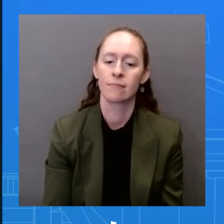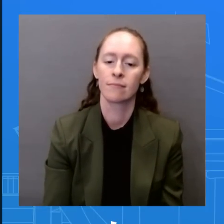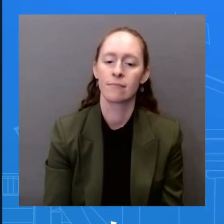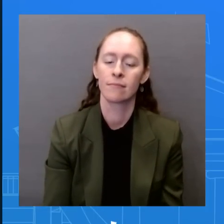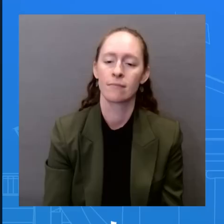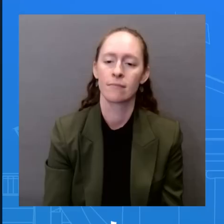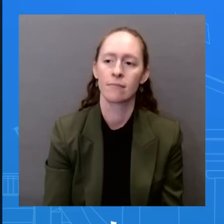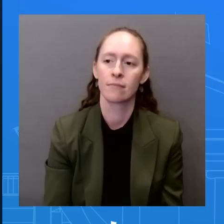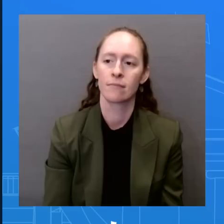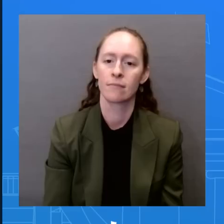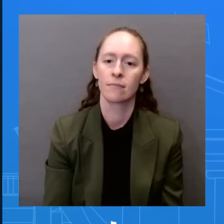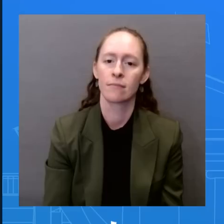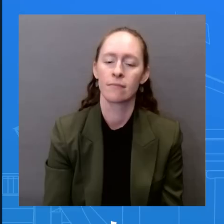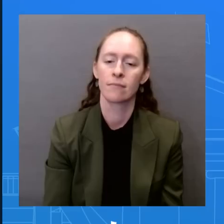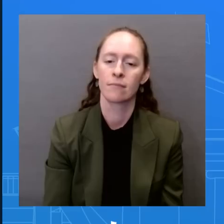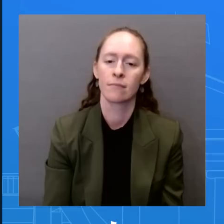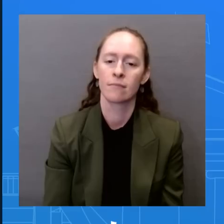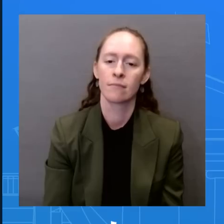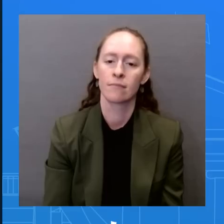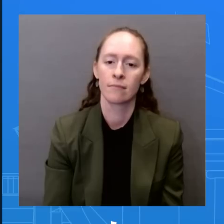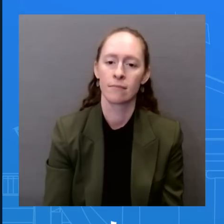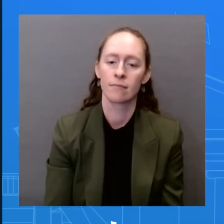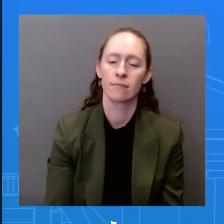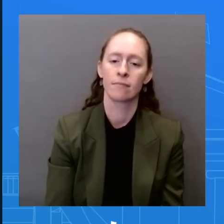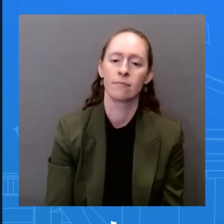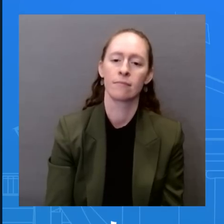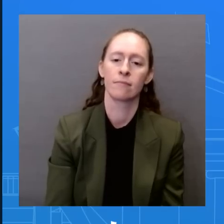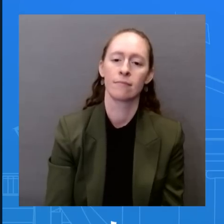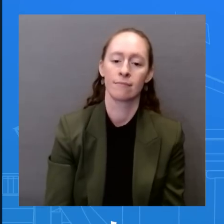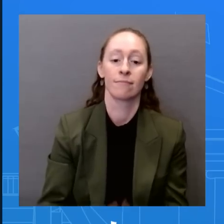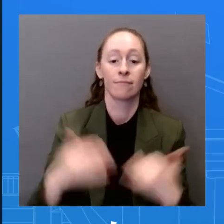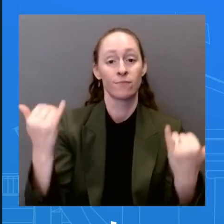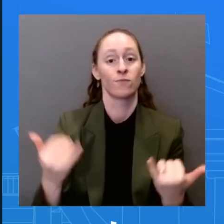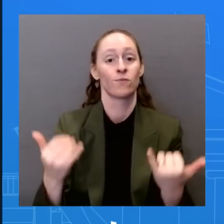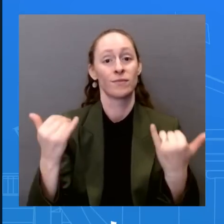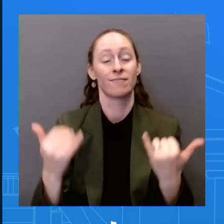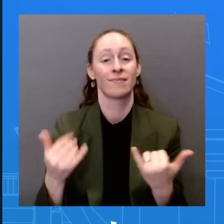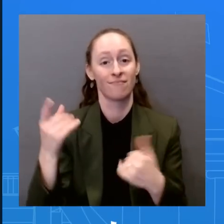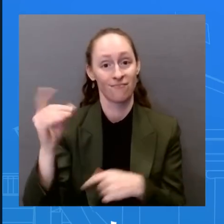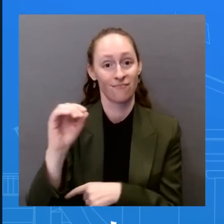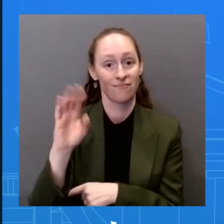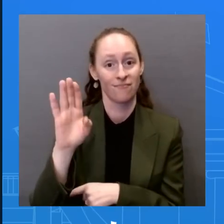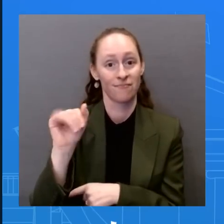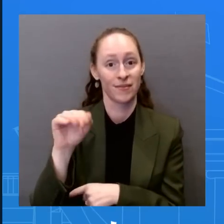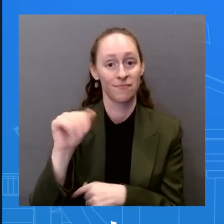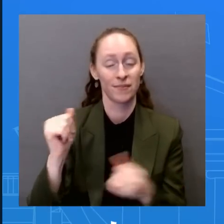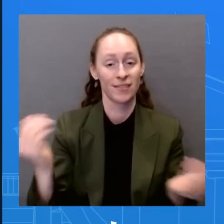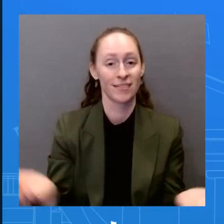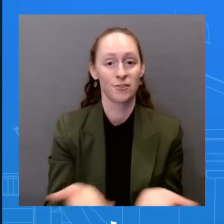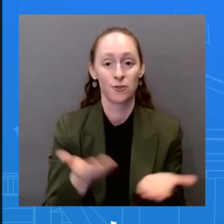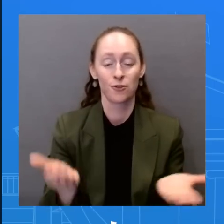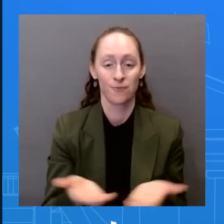Ms. Jean-Pierre: Yes. The Press: Before the event in the East Room, can you give us any color about what the Bidens and the Obamas did together?